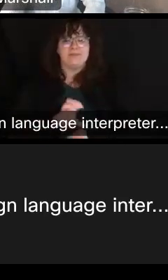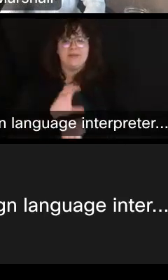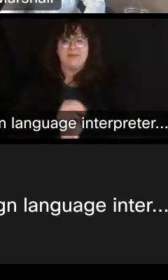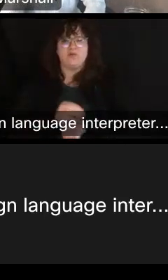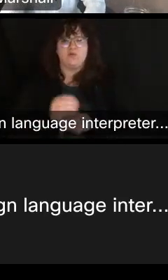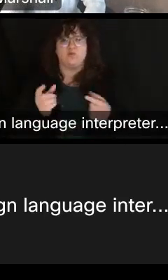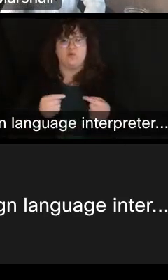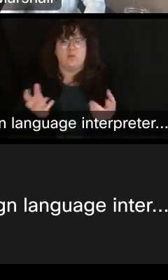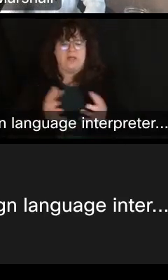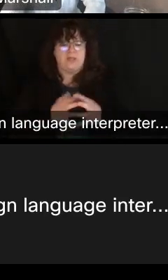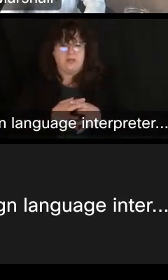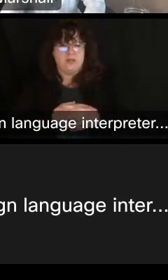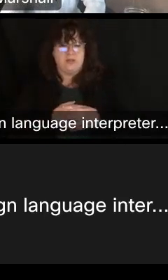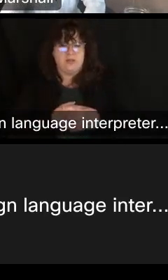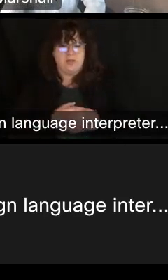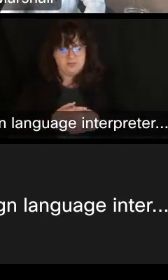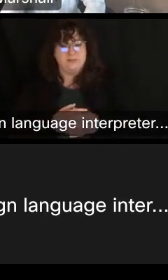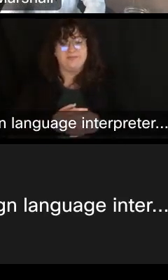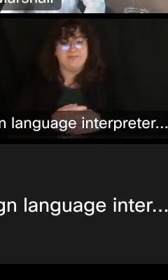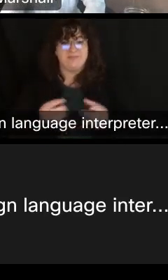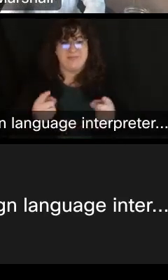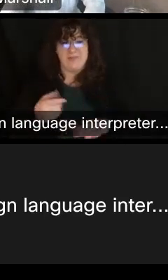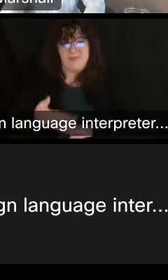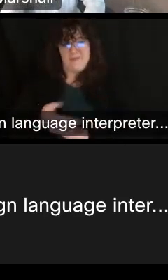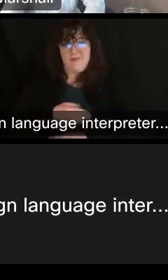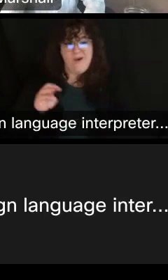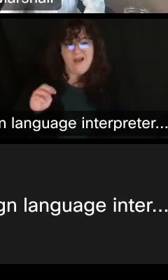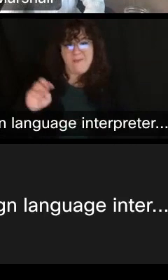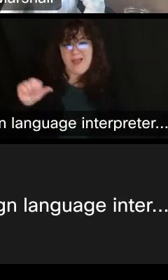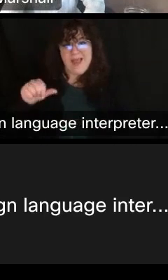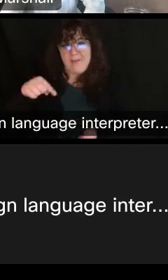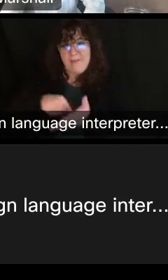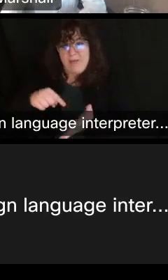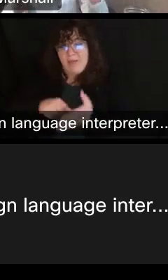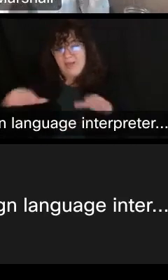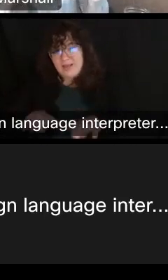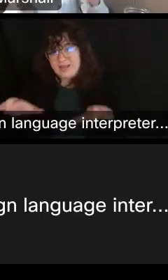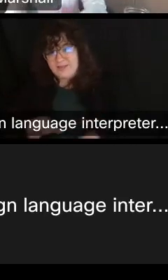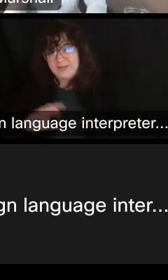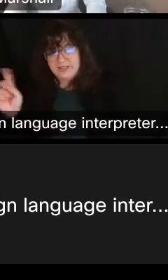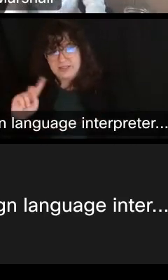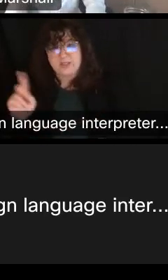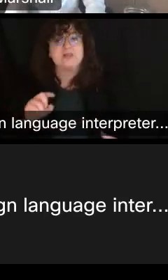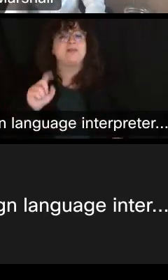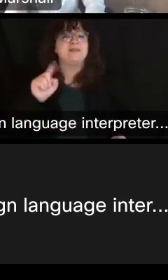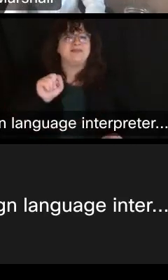actually the four MA billable activities, when you're doing a TCM hit you're doing